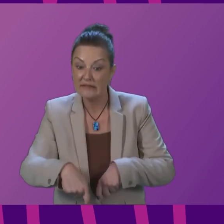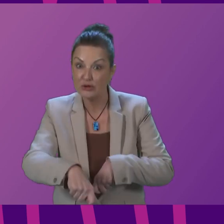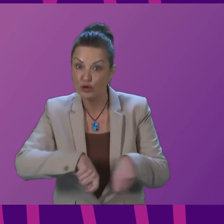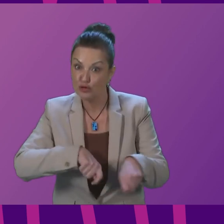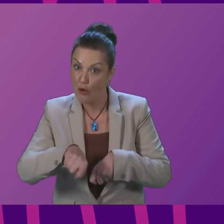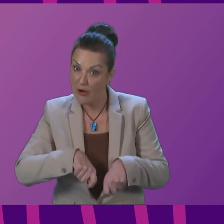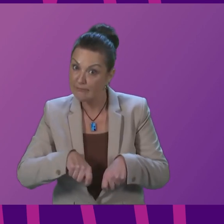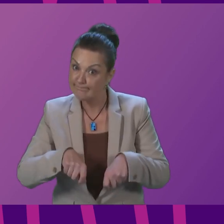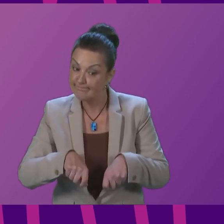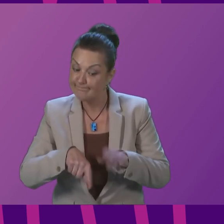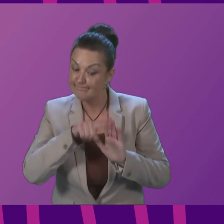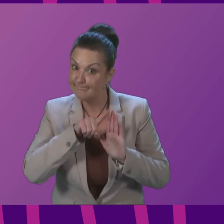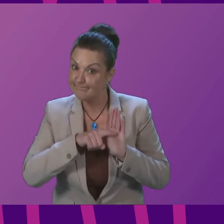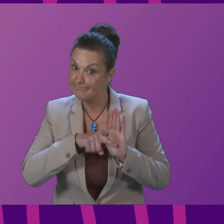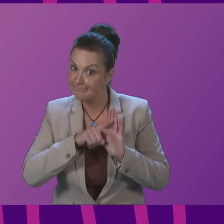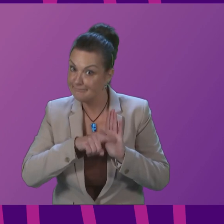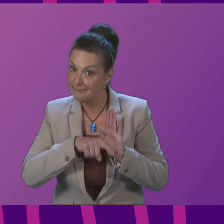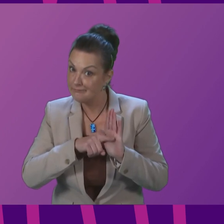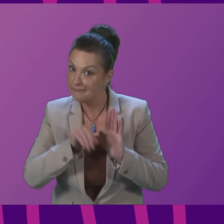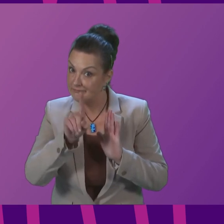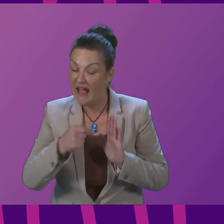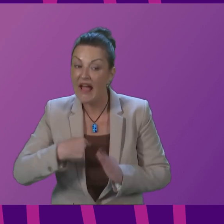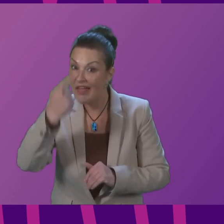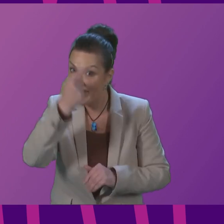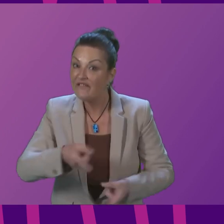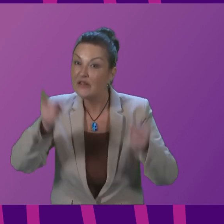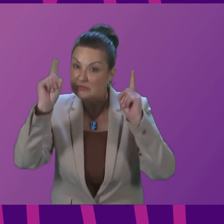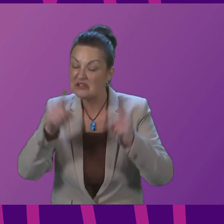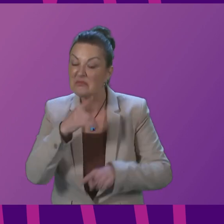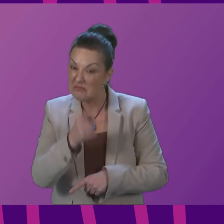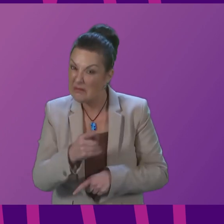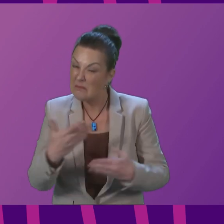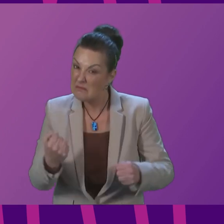The First Minister has botched this and covered up mistakes.